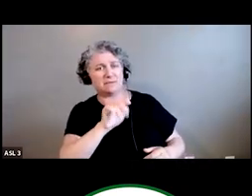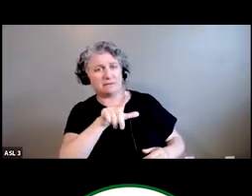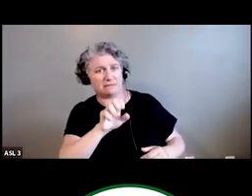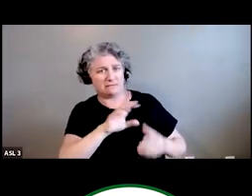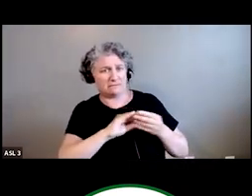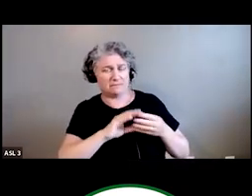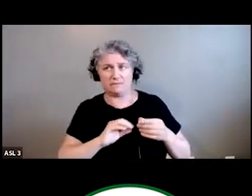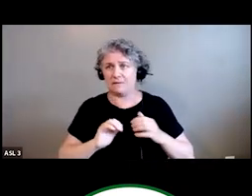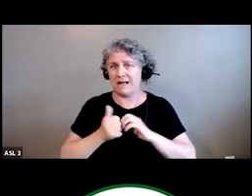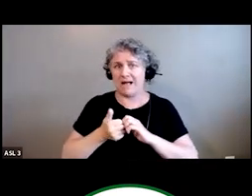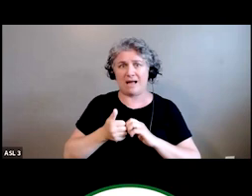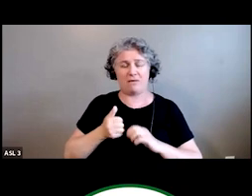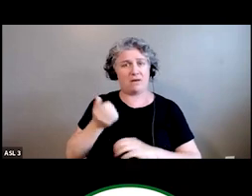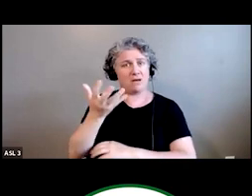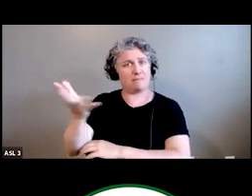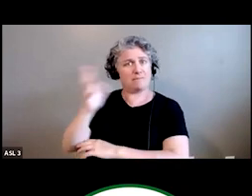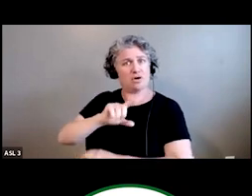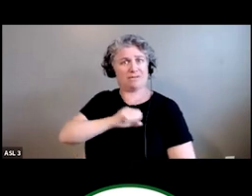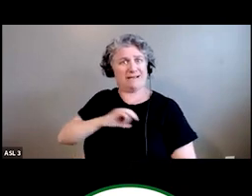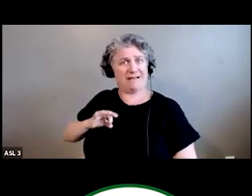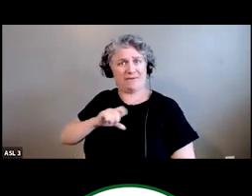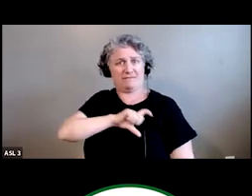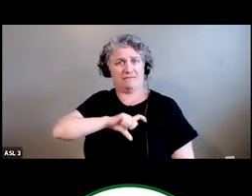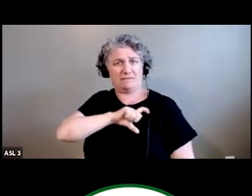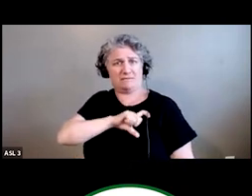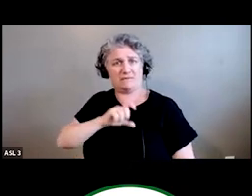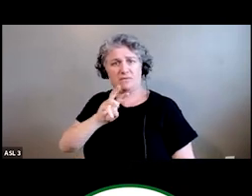are not going to be just a once in a lifetime experience.